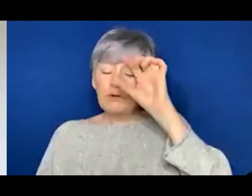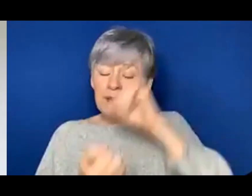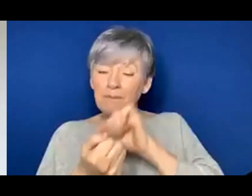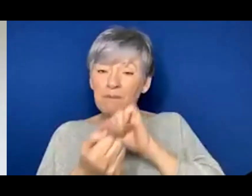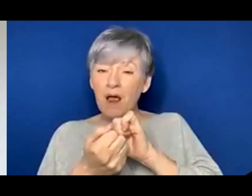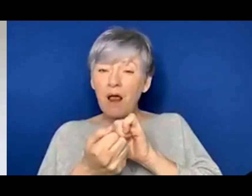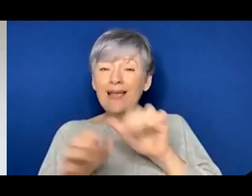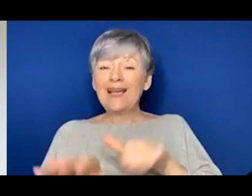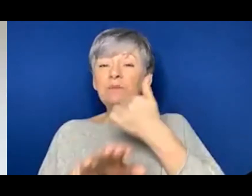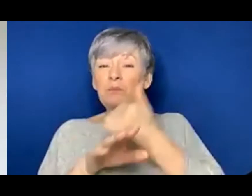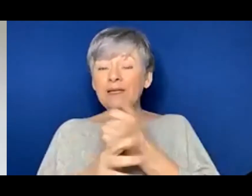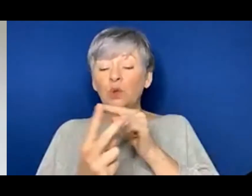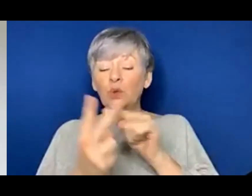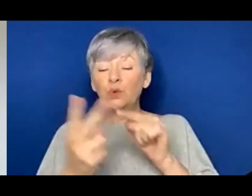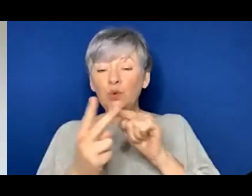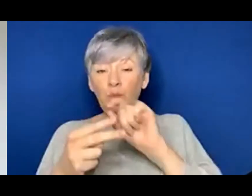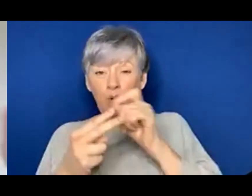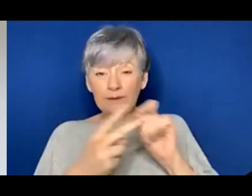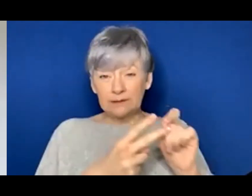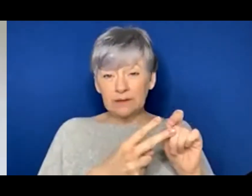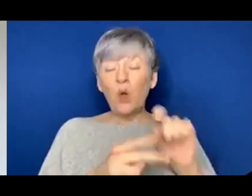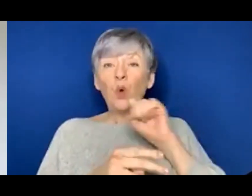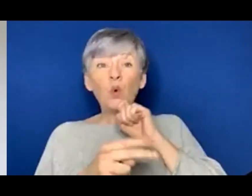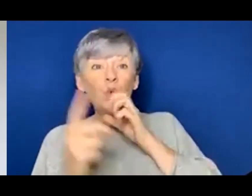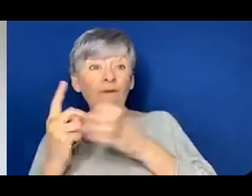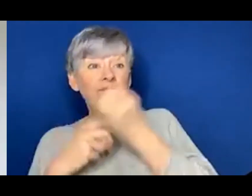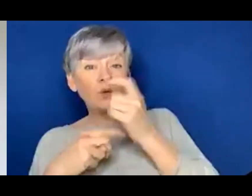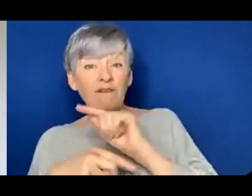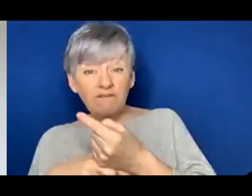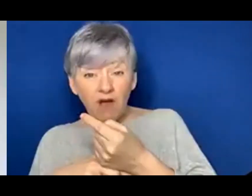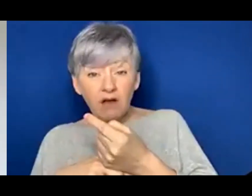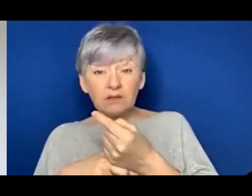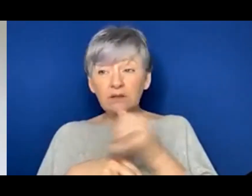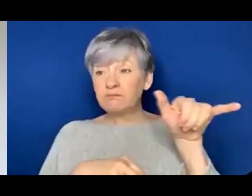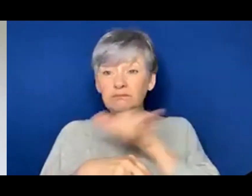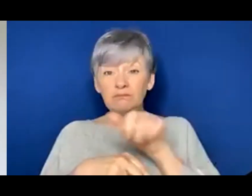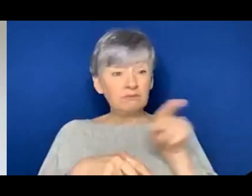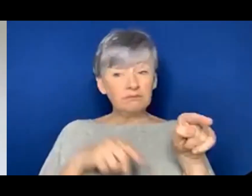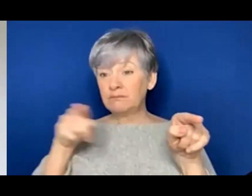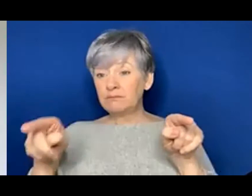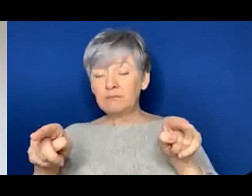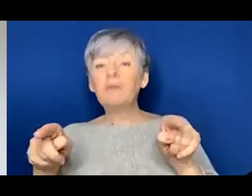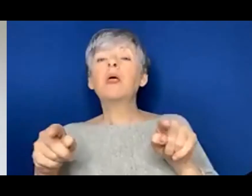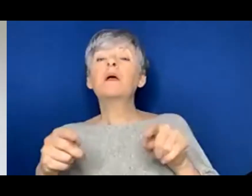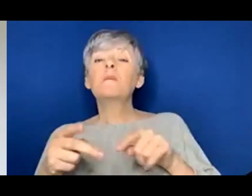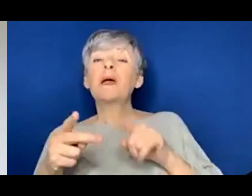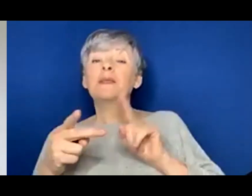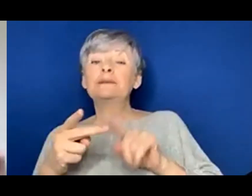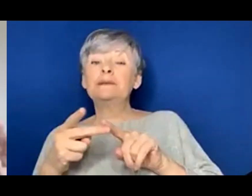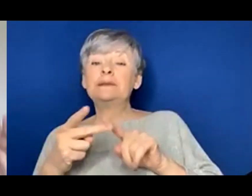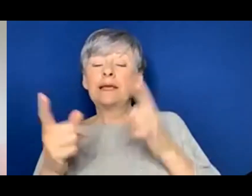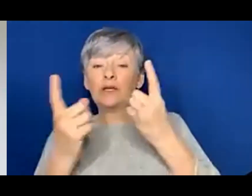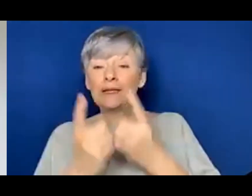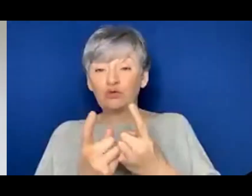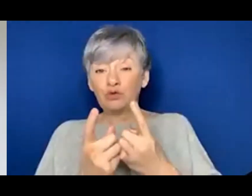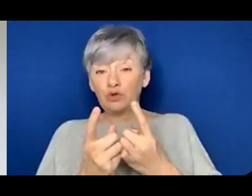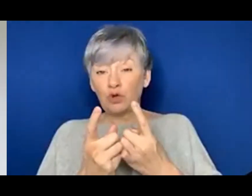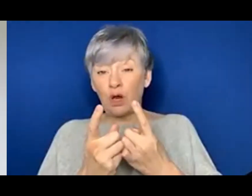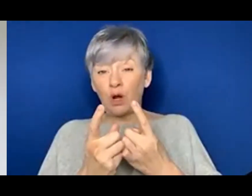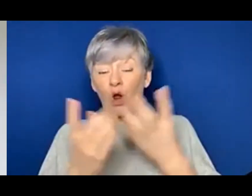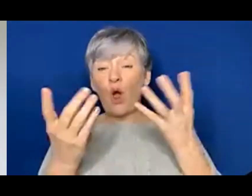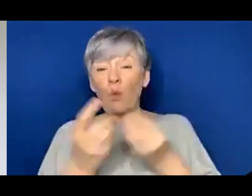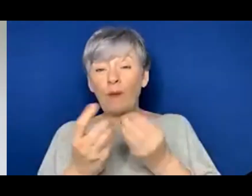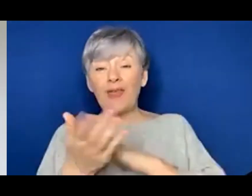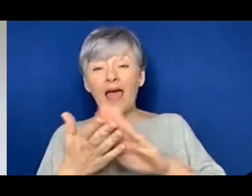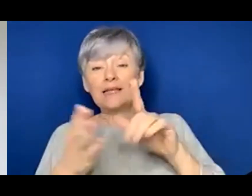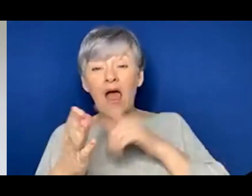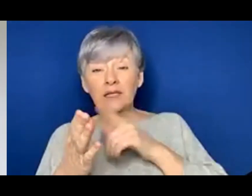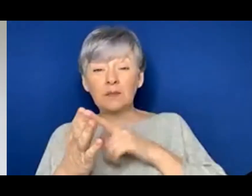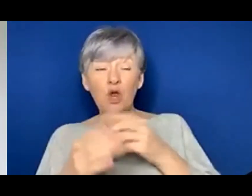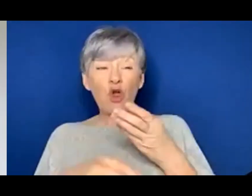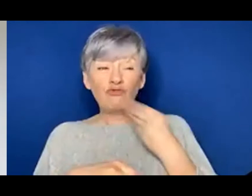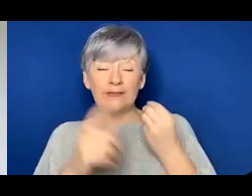points - one about who discovered it first, the second that Hans Asperger had Nazi sympathies,